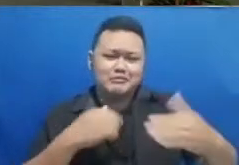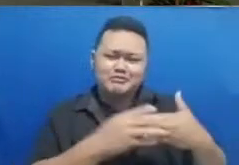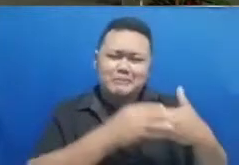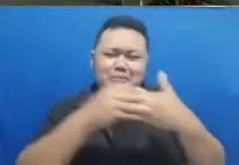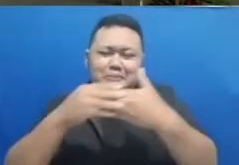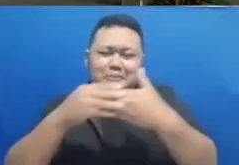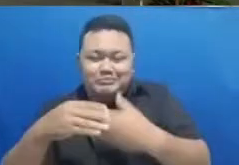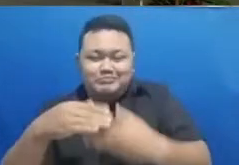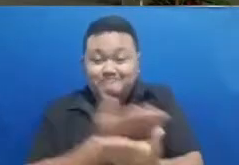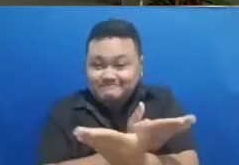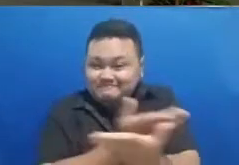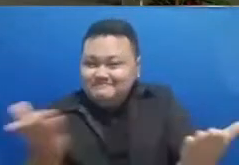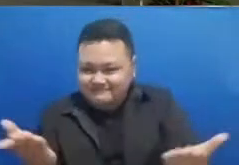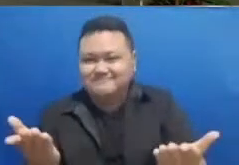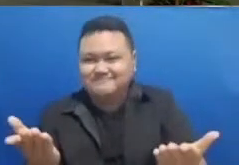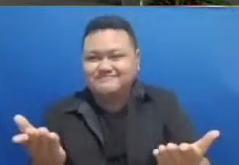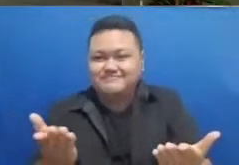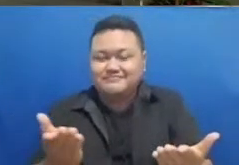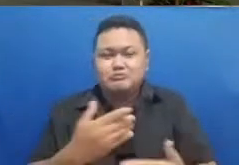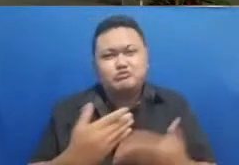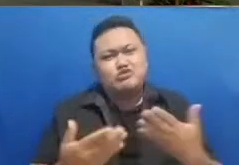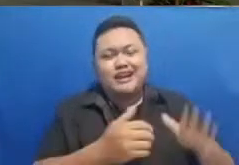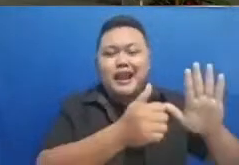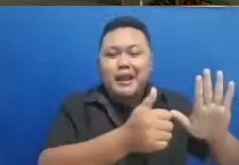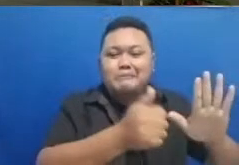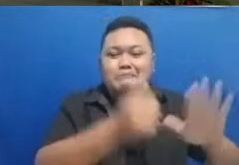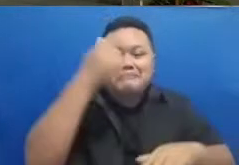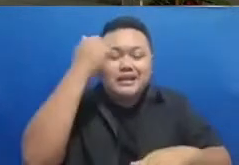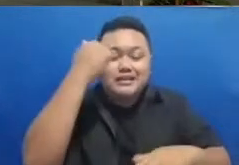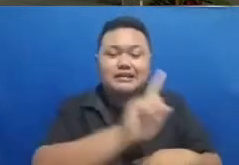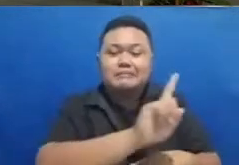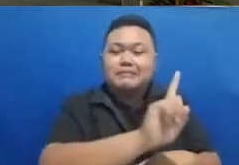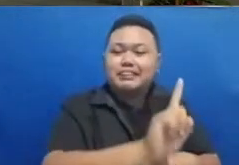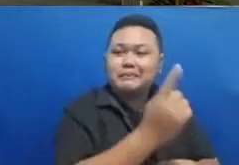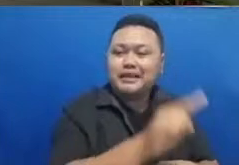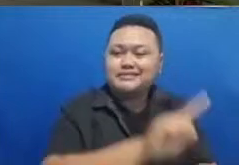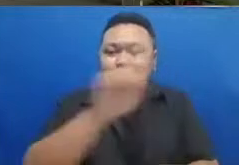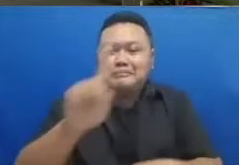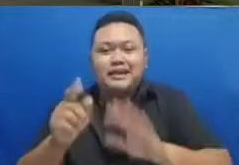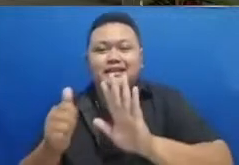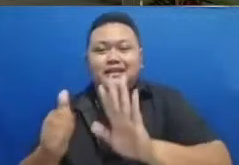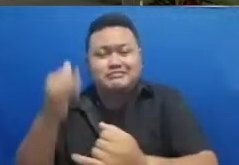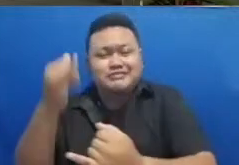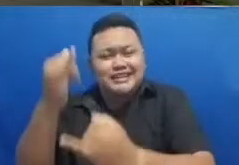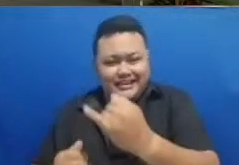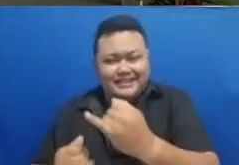from the first lesson to the last lesson Insha Allah for the next 6 weeks and